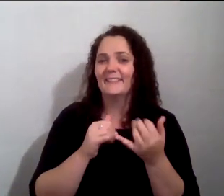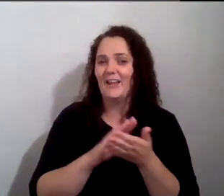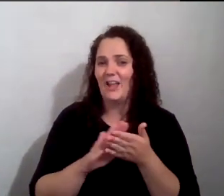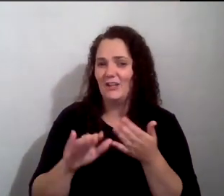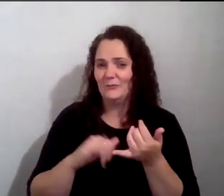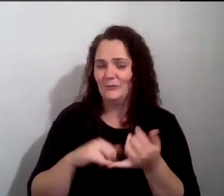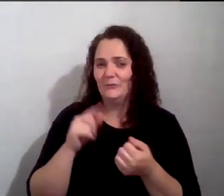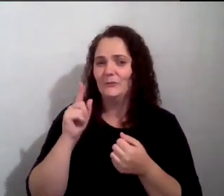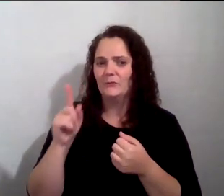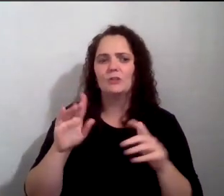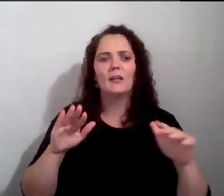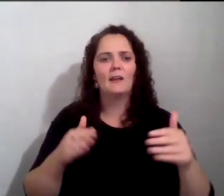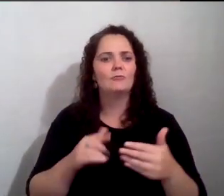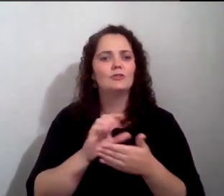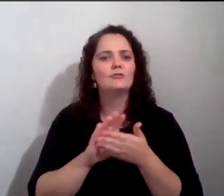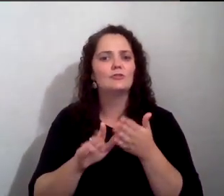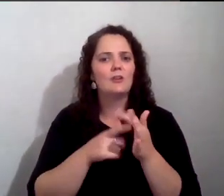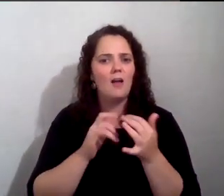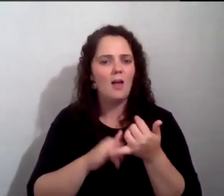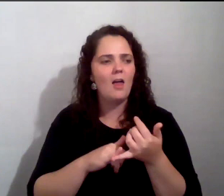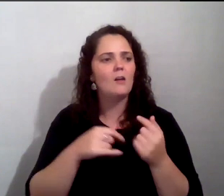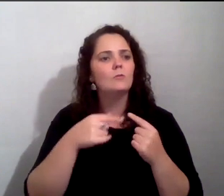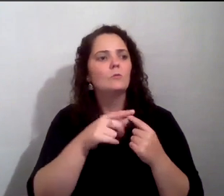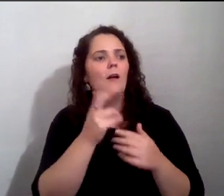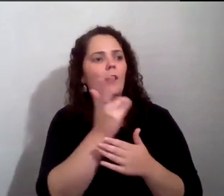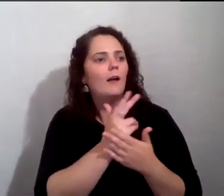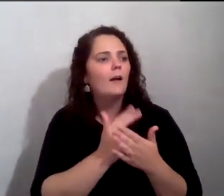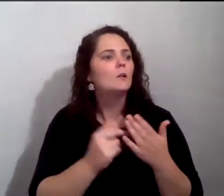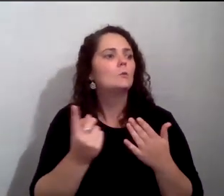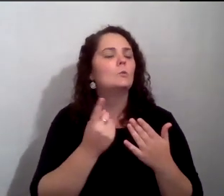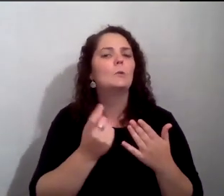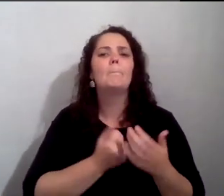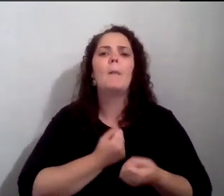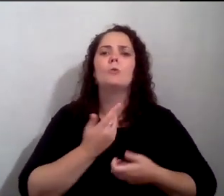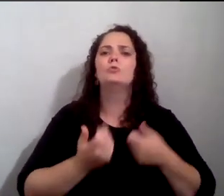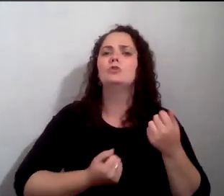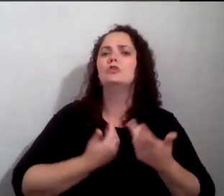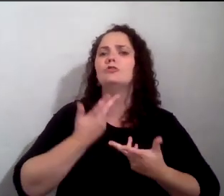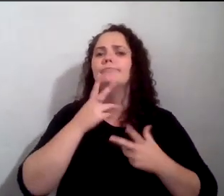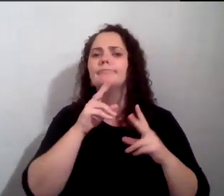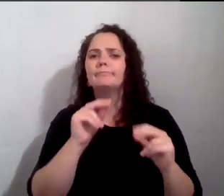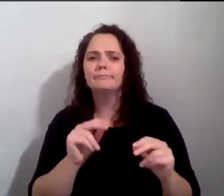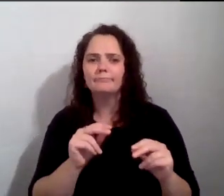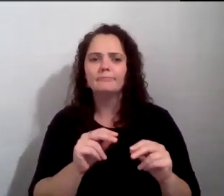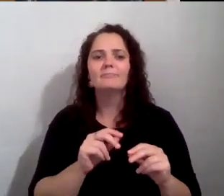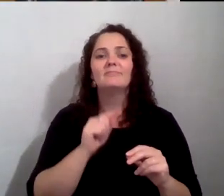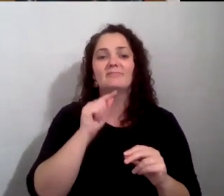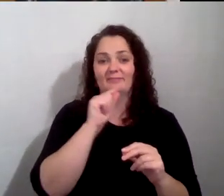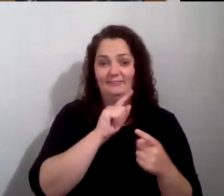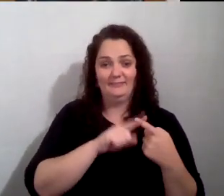don't as an individual image, but here we see her